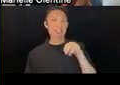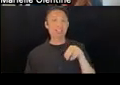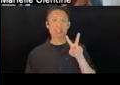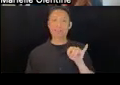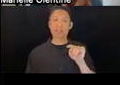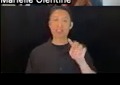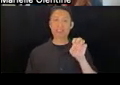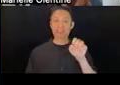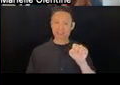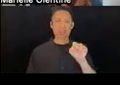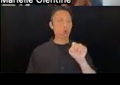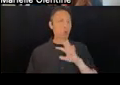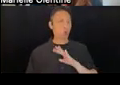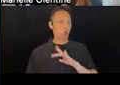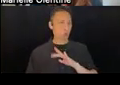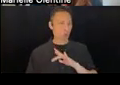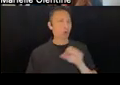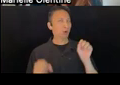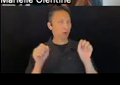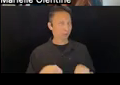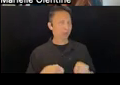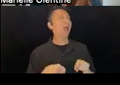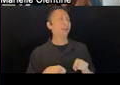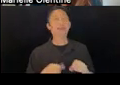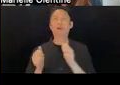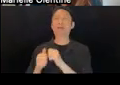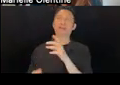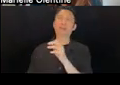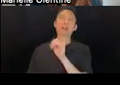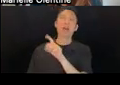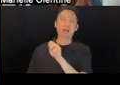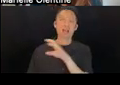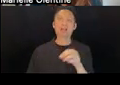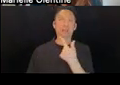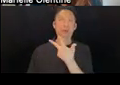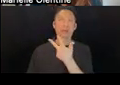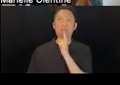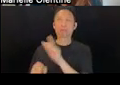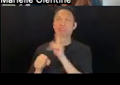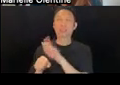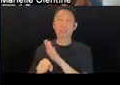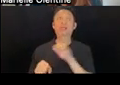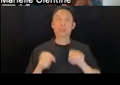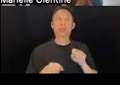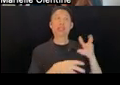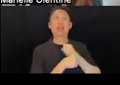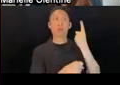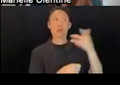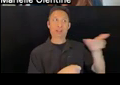negotiate everything. So let's say -- there was a question earlier about how to save money for festivals. They're really